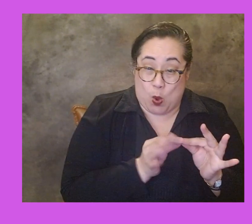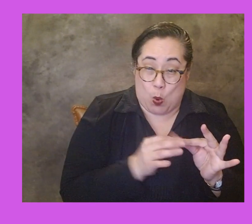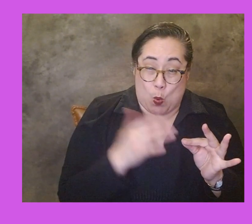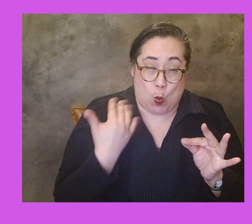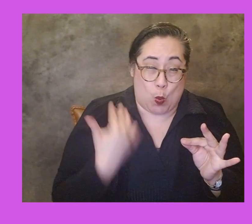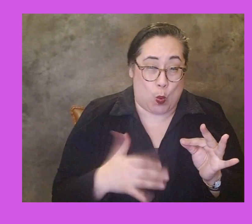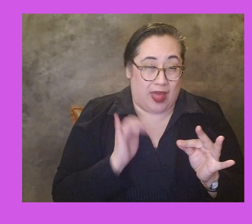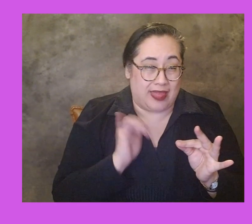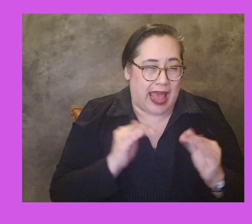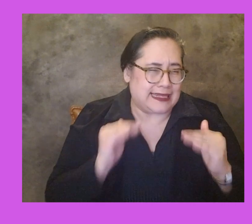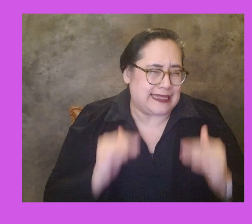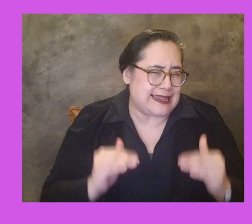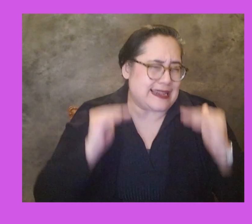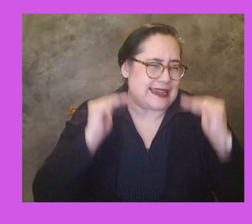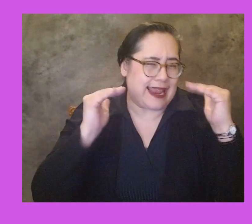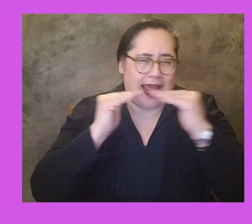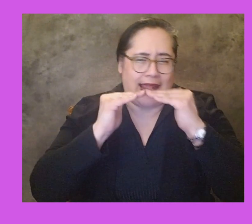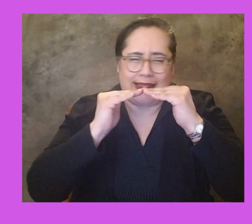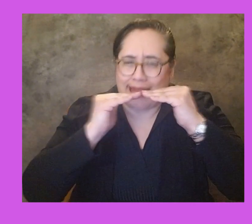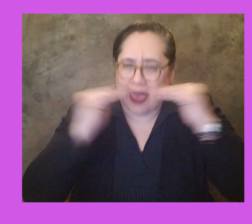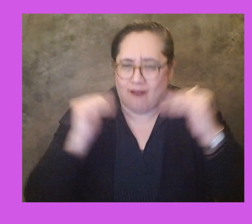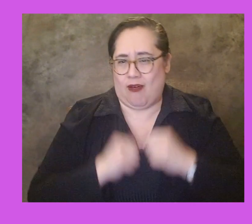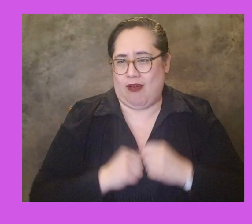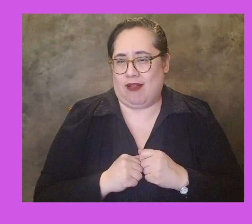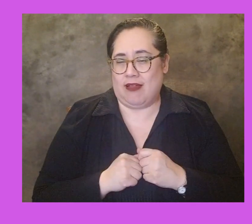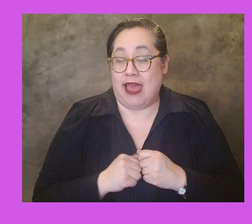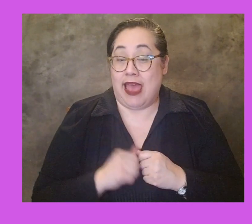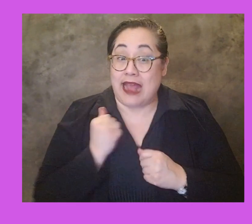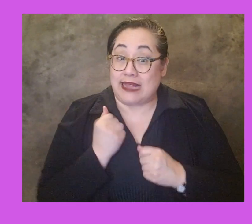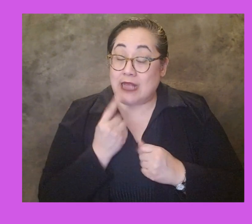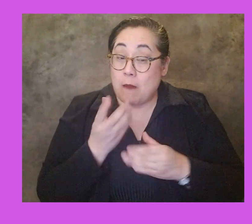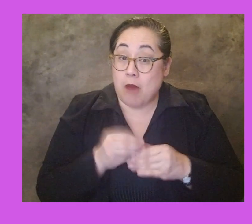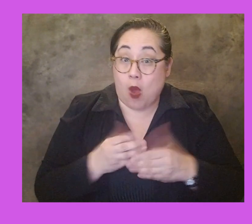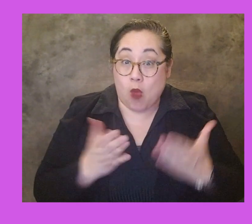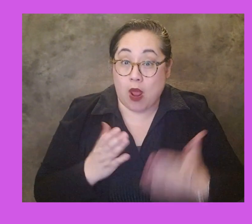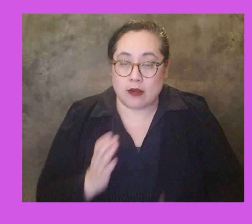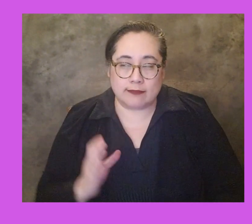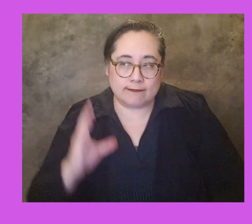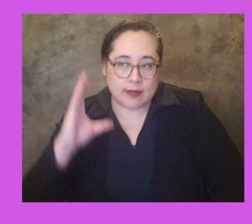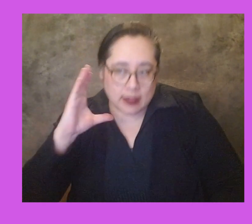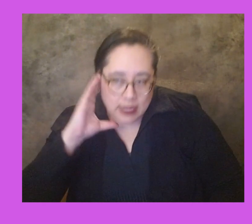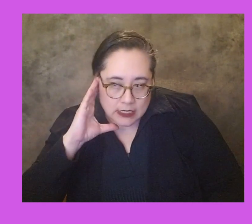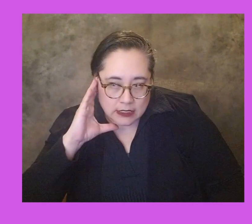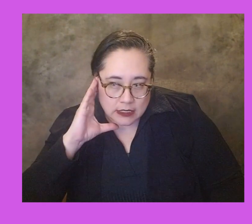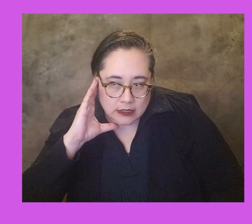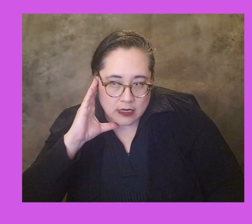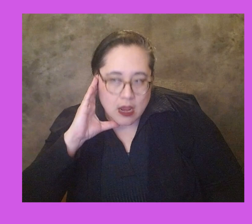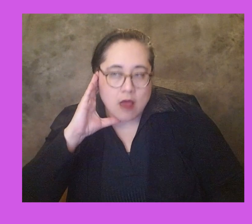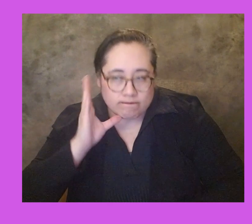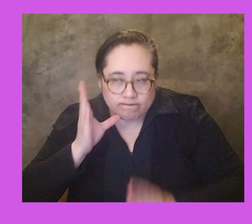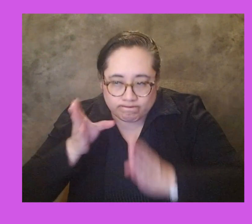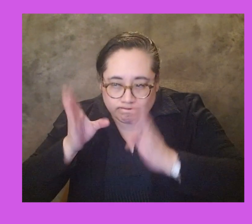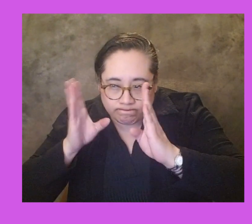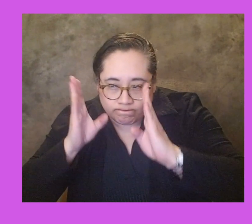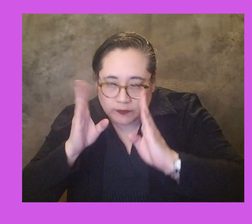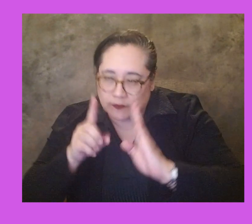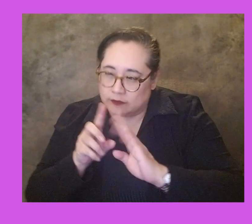It includes listening deeply and intently, processing information quickly,